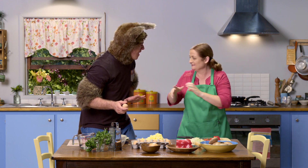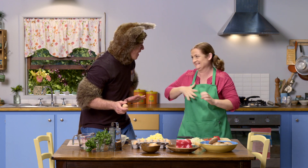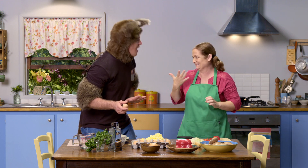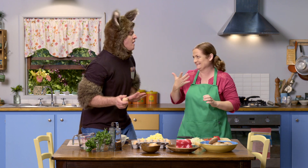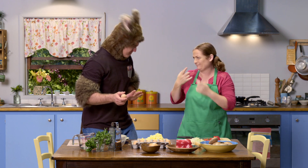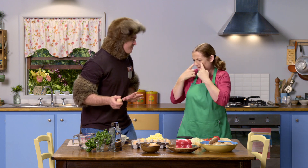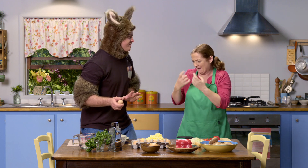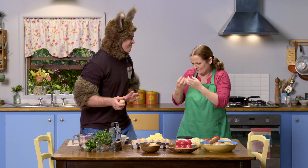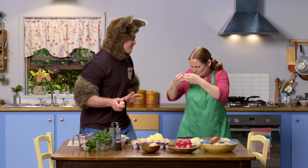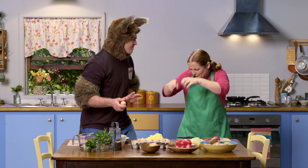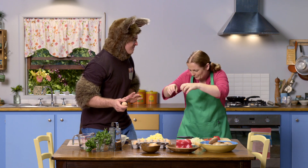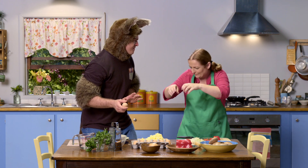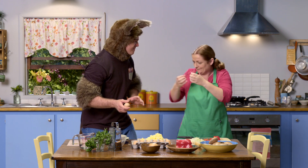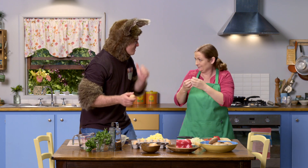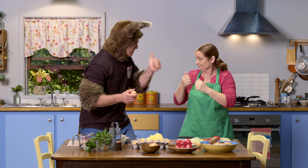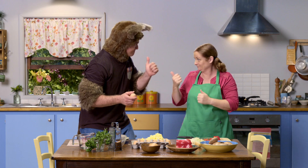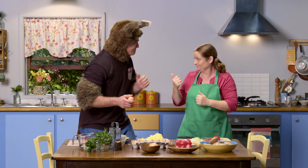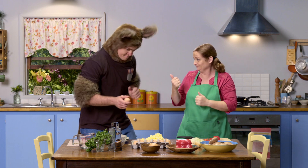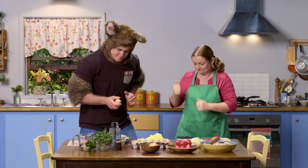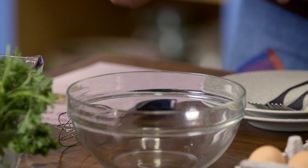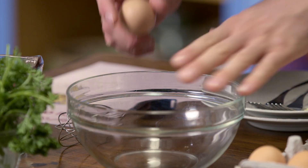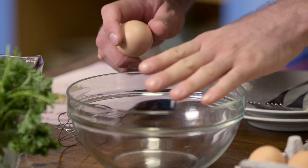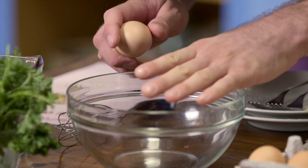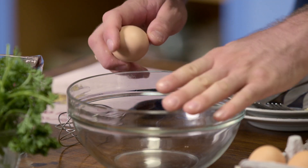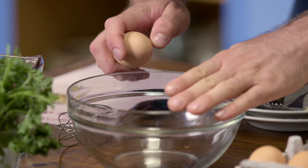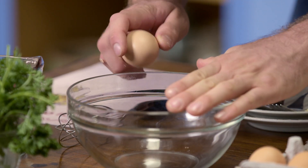So be careful. Right.